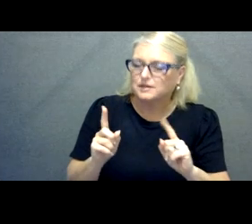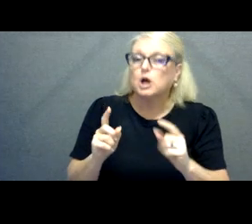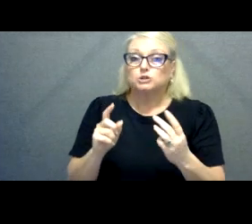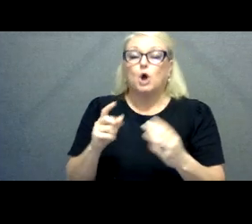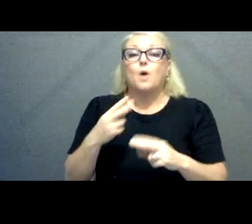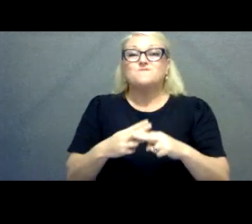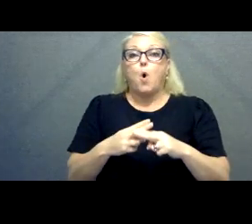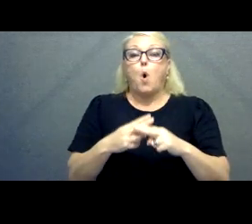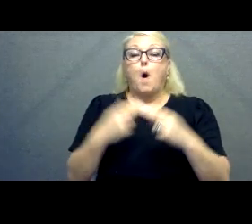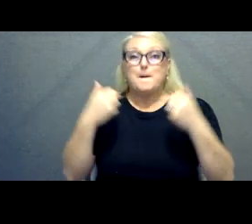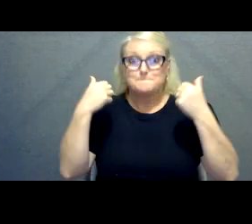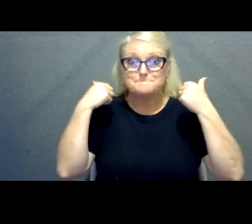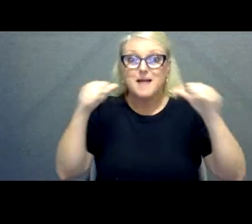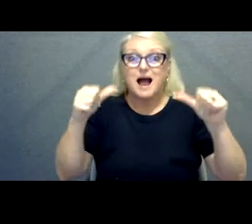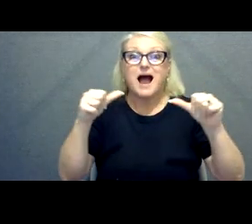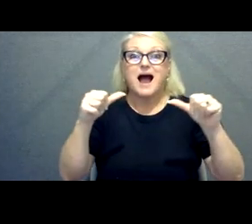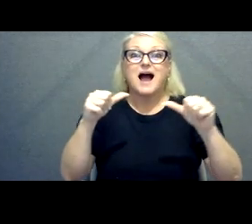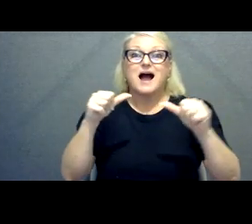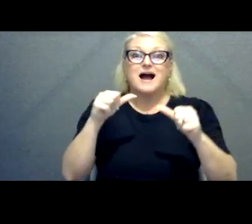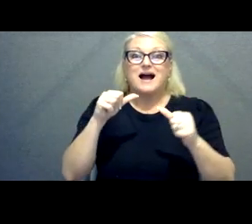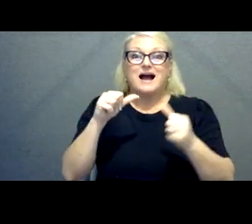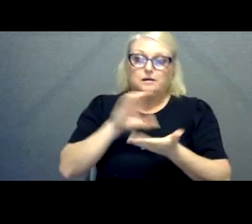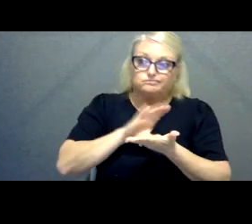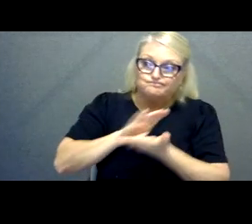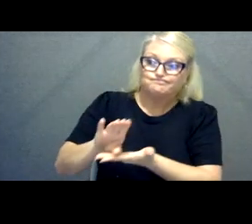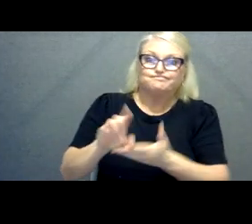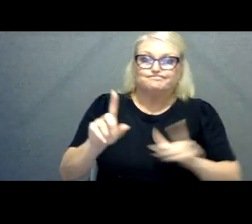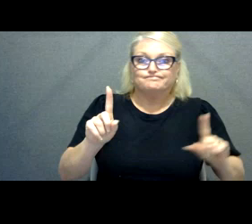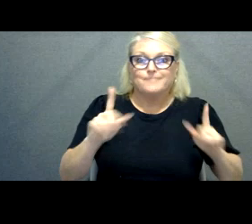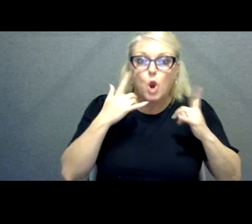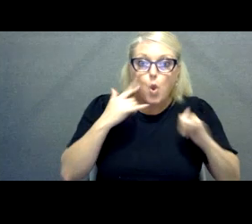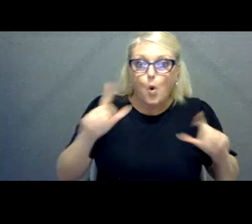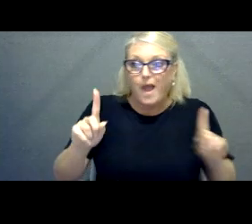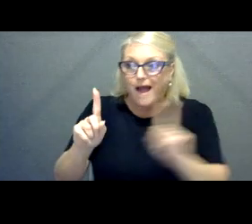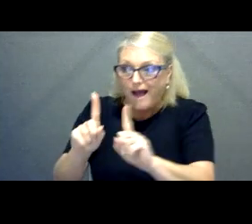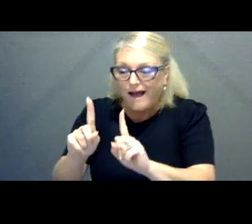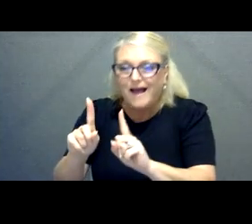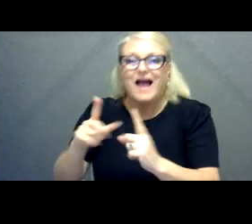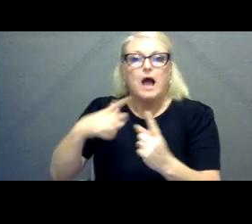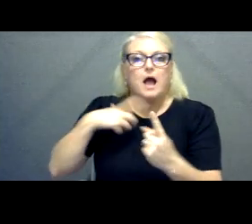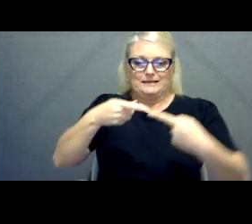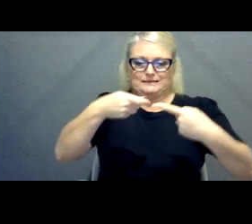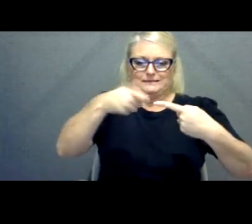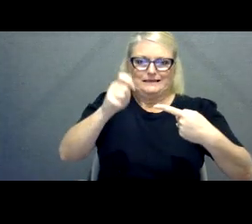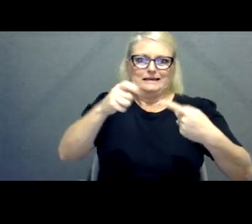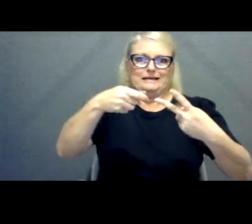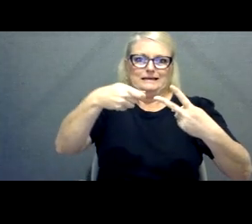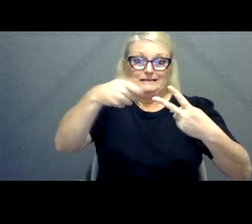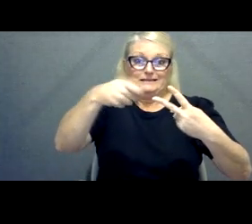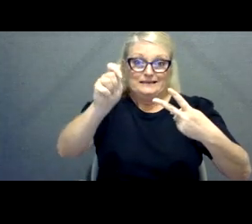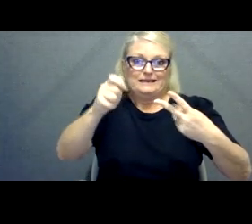you're applying for some matter some matters there might not be a merits test um or the means test